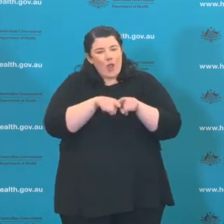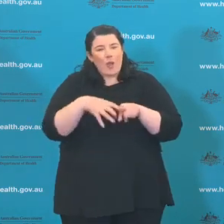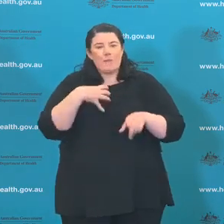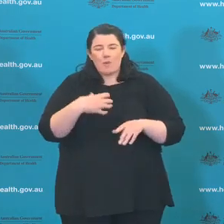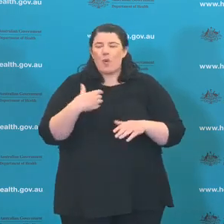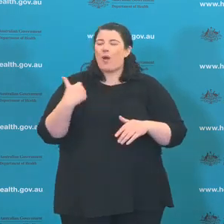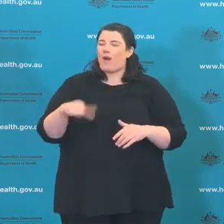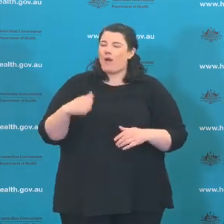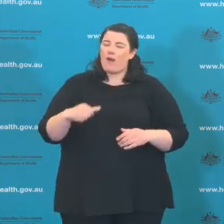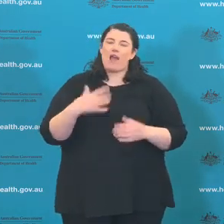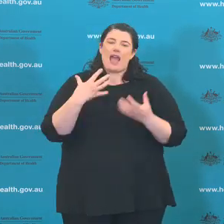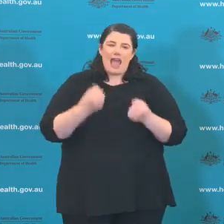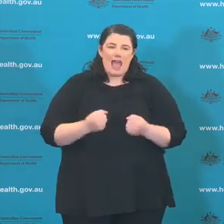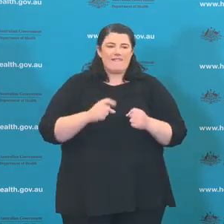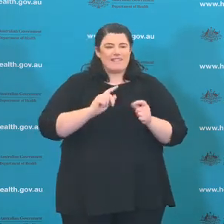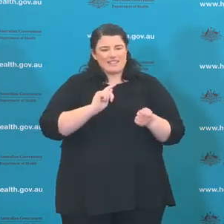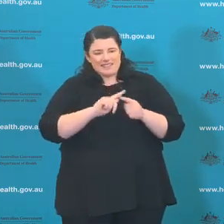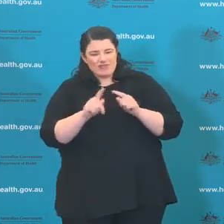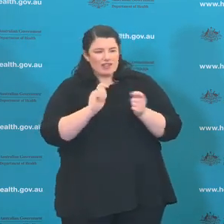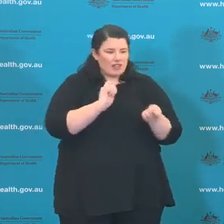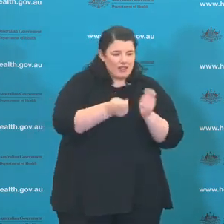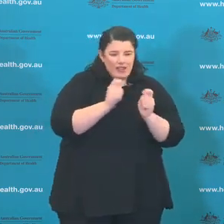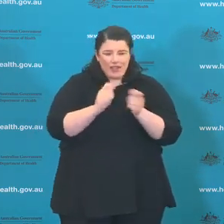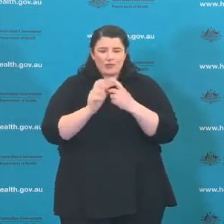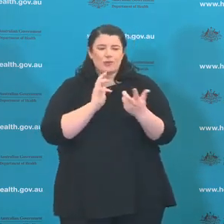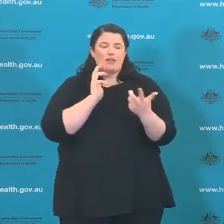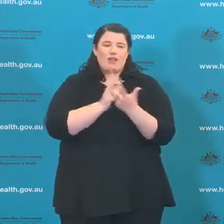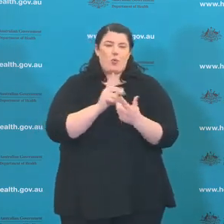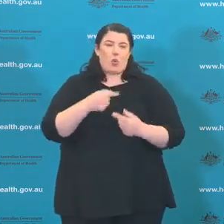effectiveness and it's working a lot better now than it was in the beginning